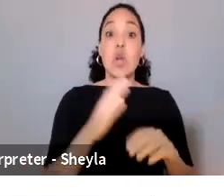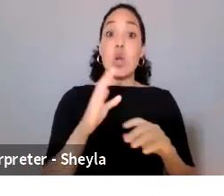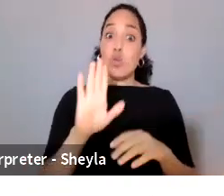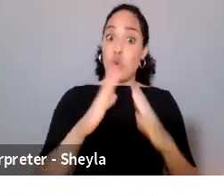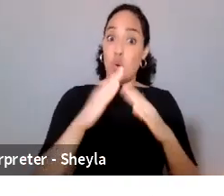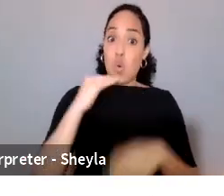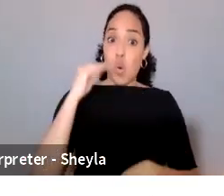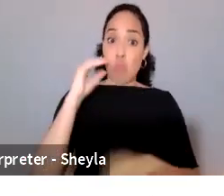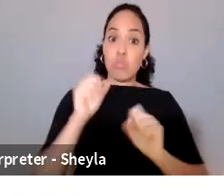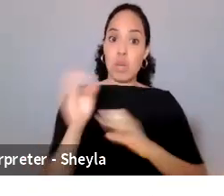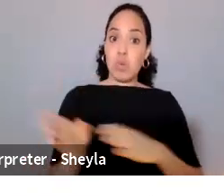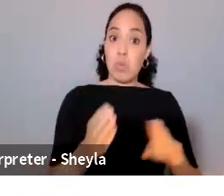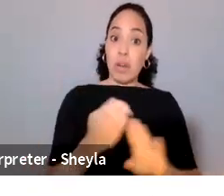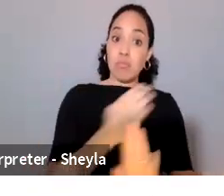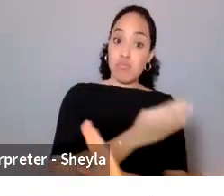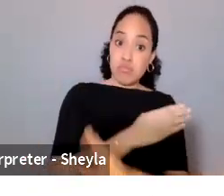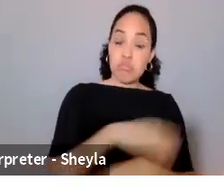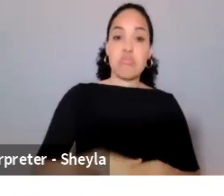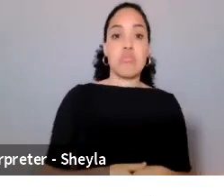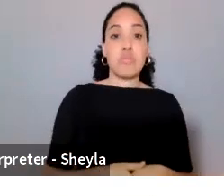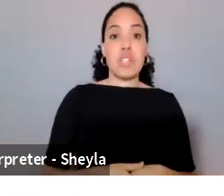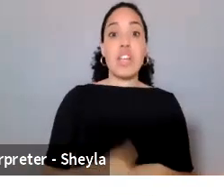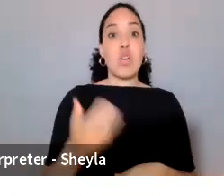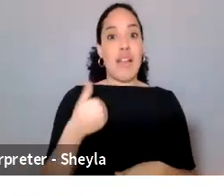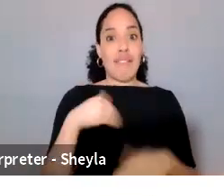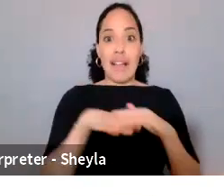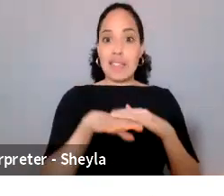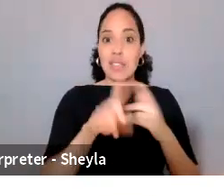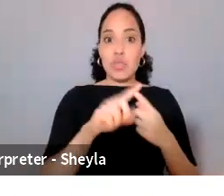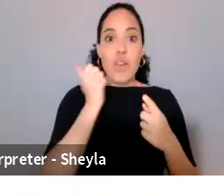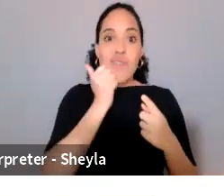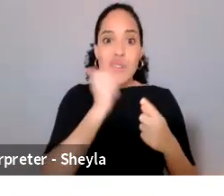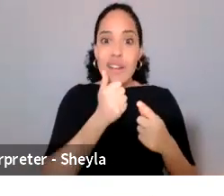stay without access to day-to-day essentials utilities and emergency services is vital